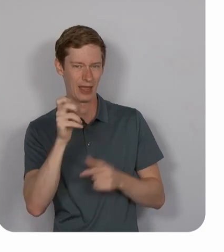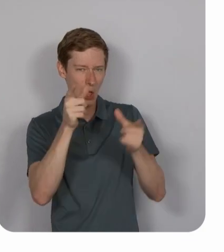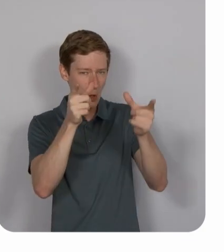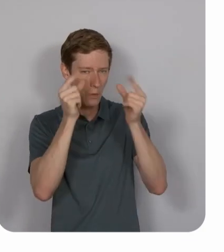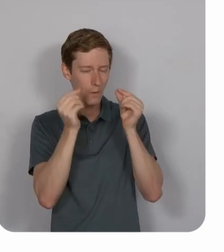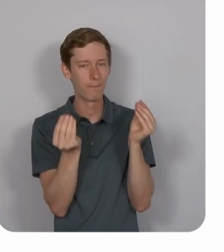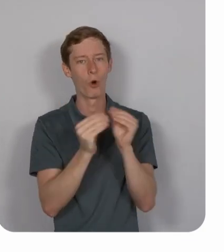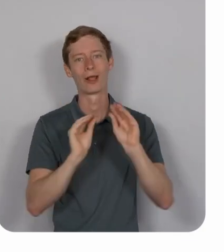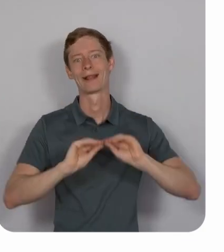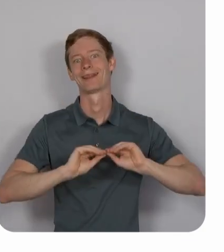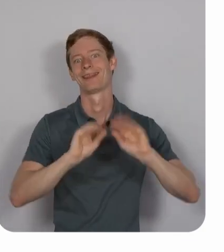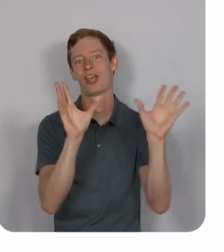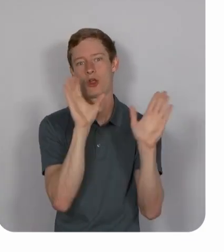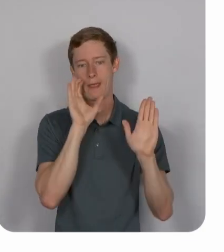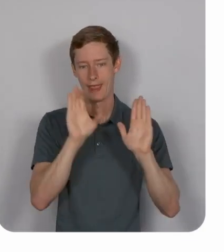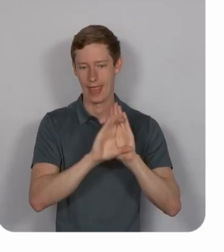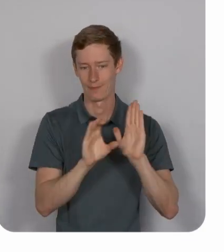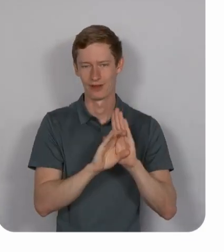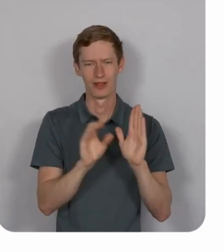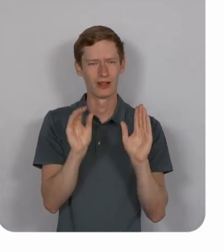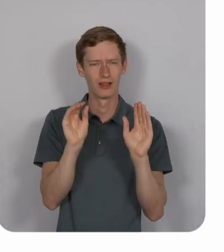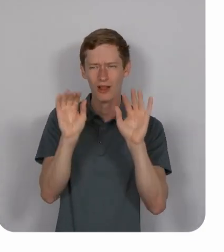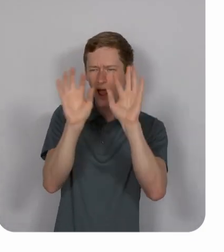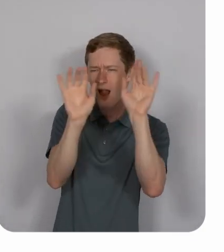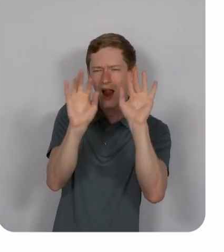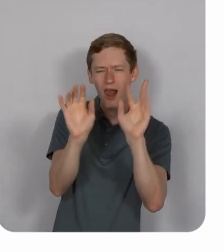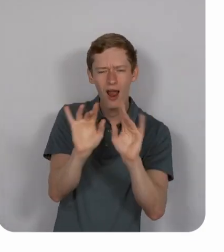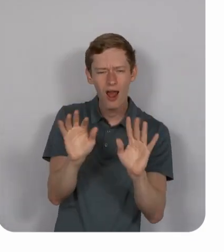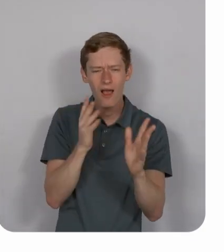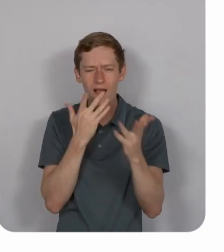Removing the God Ray artifacts that were so common with the older lenses.